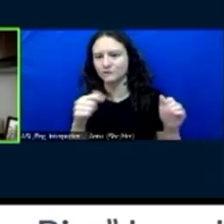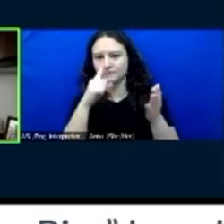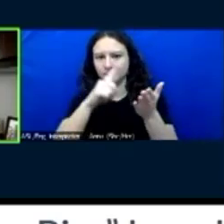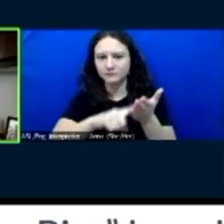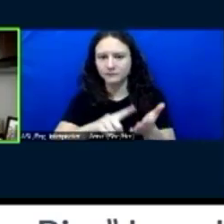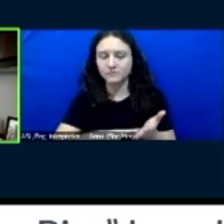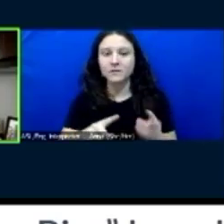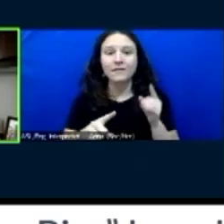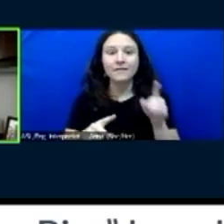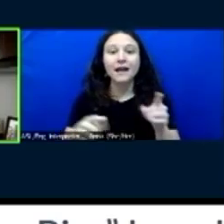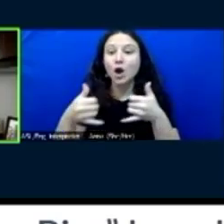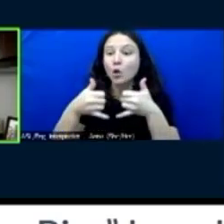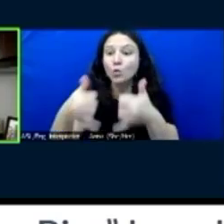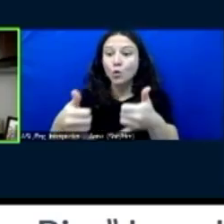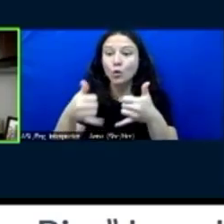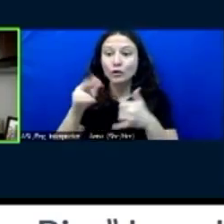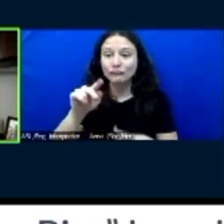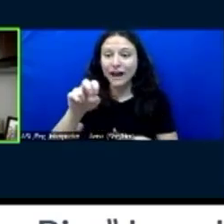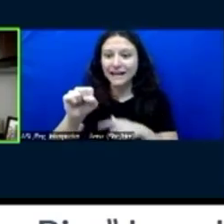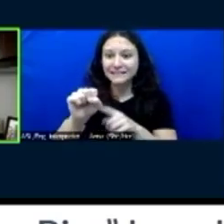fourfold across these different topics.